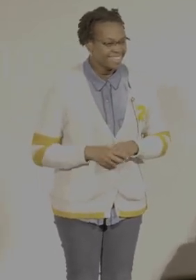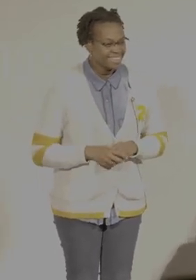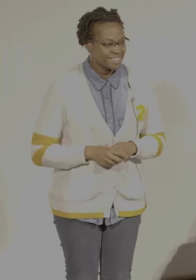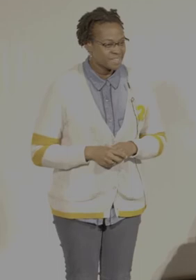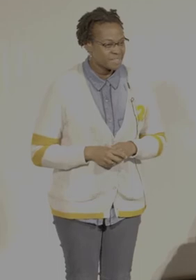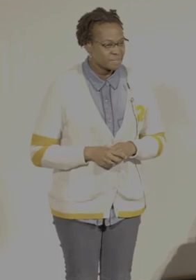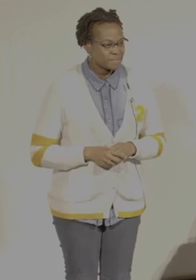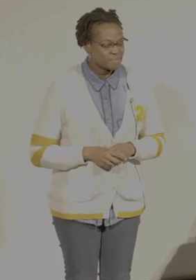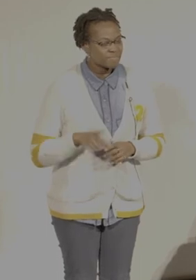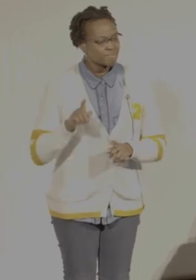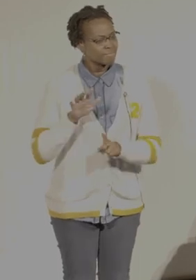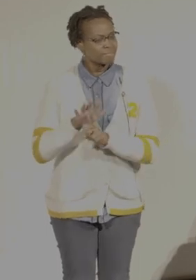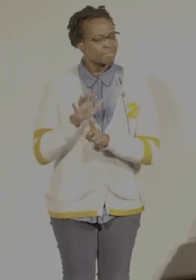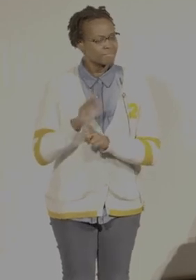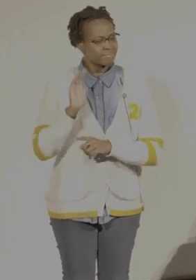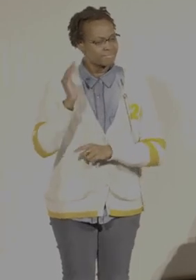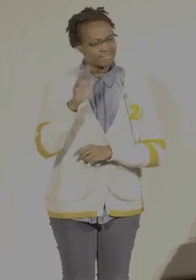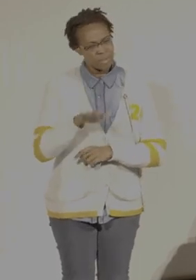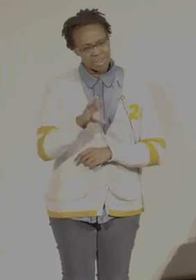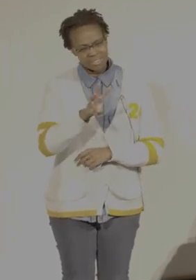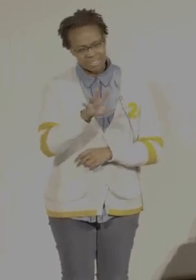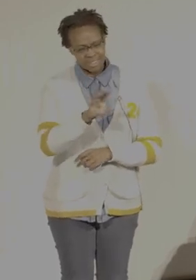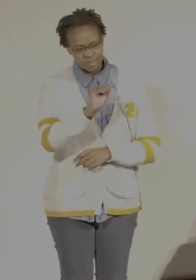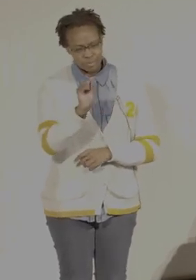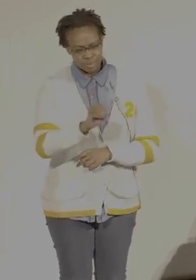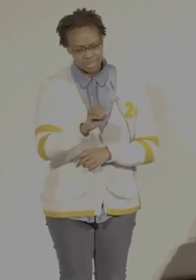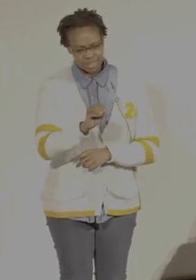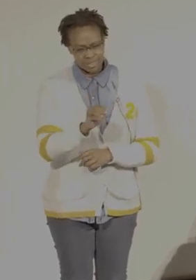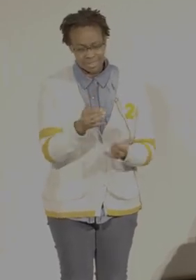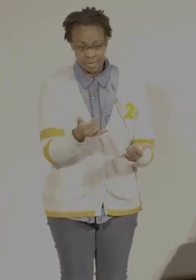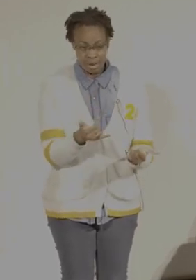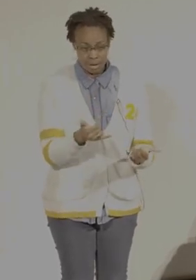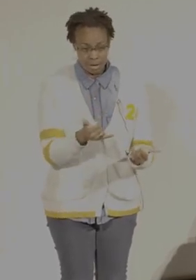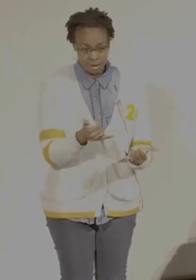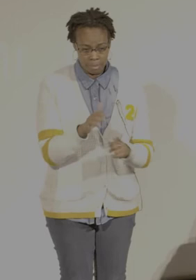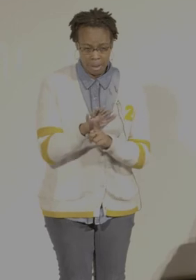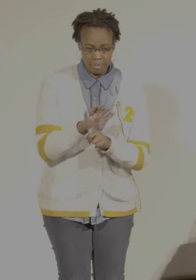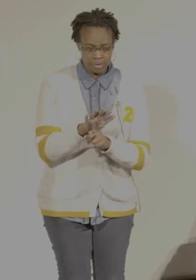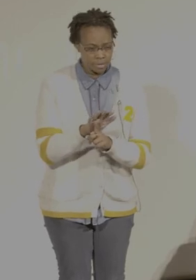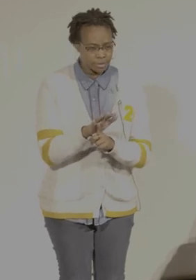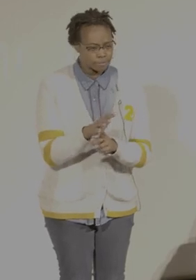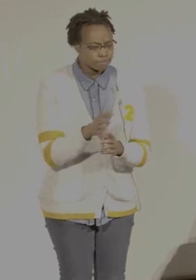His popularity apparently is at about 65% right now. What would you attribute that to?